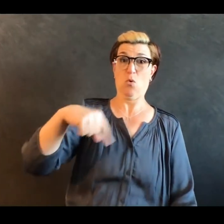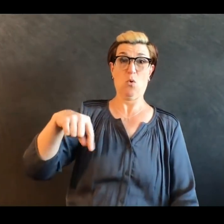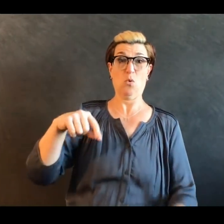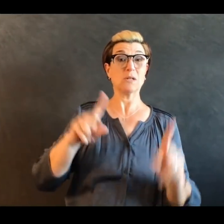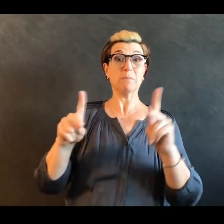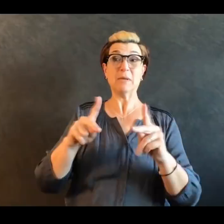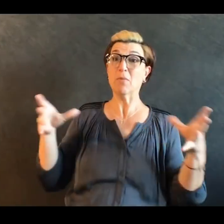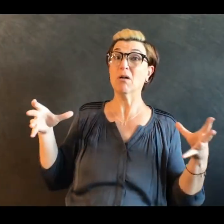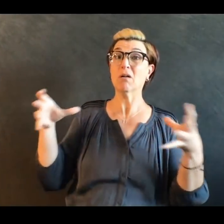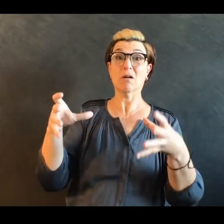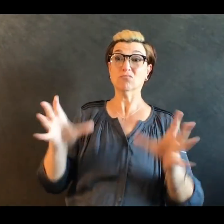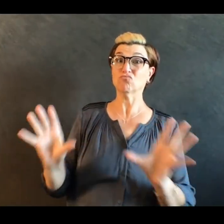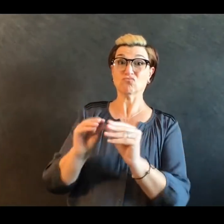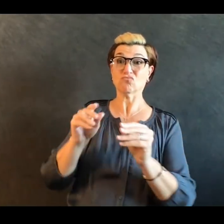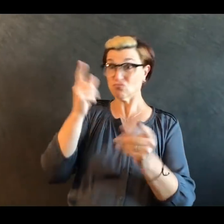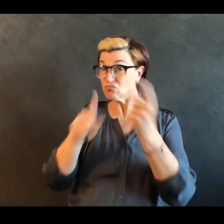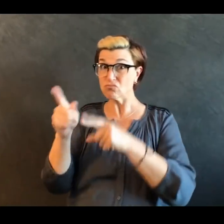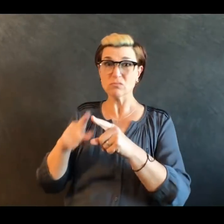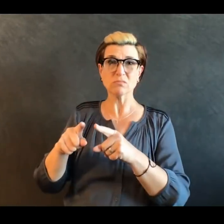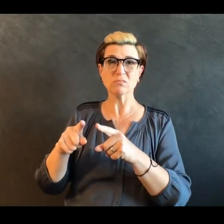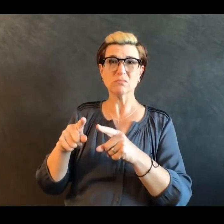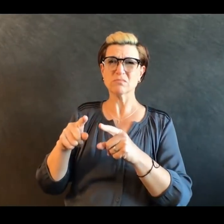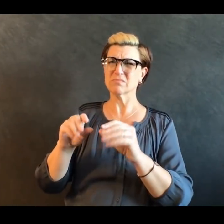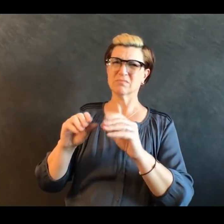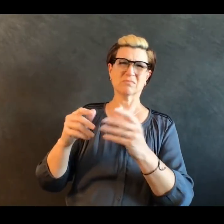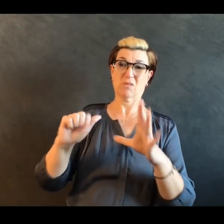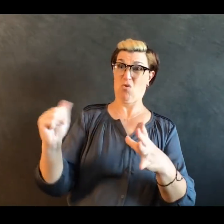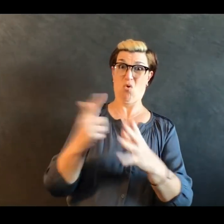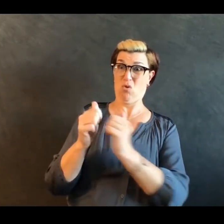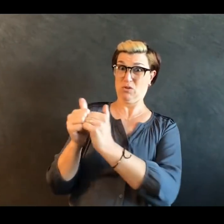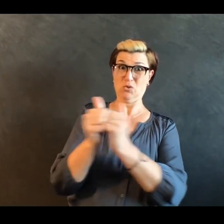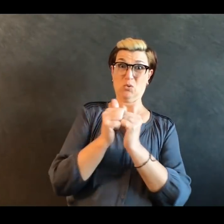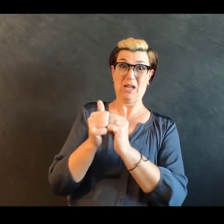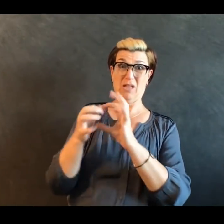incredible to watch in total through all channels the